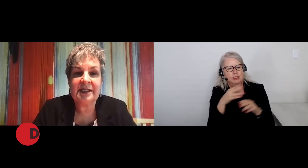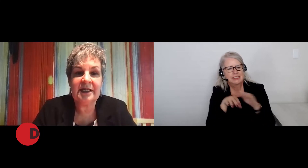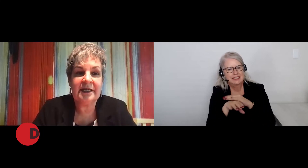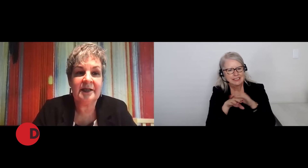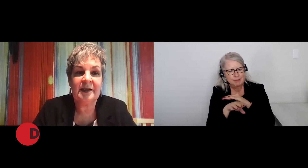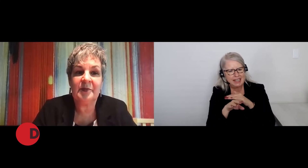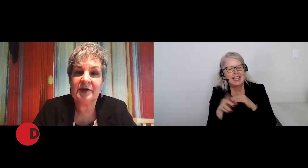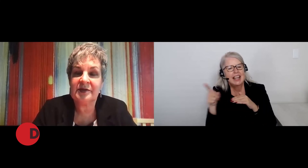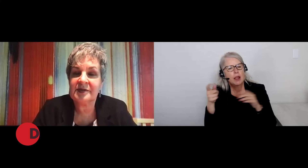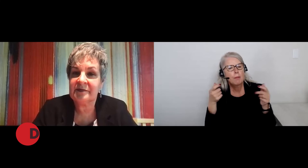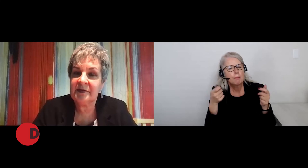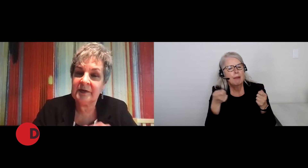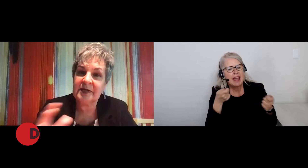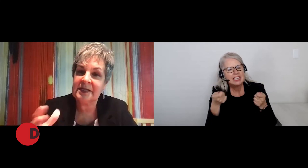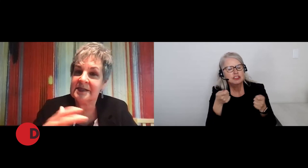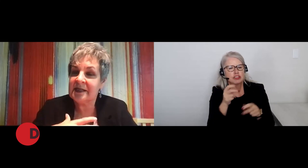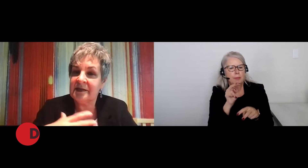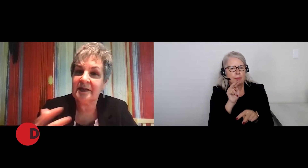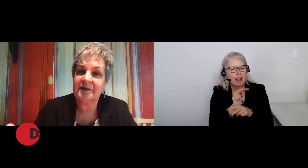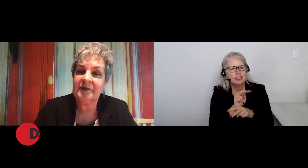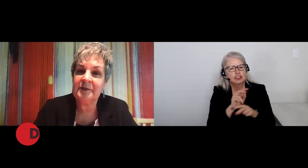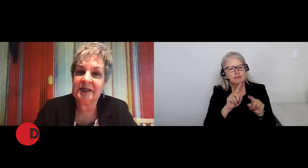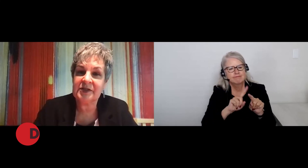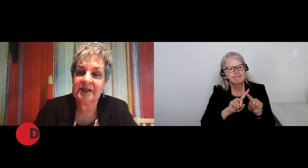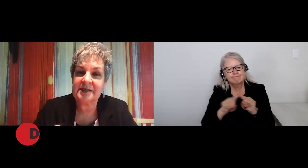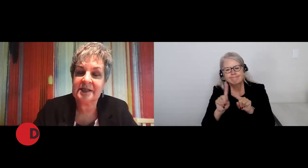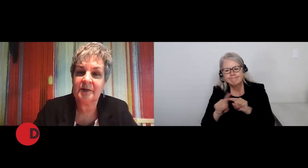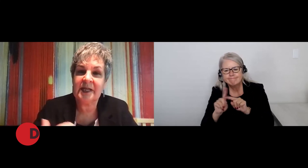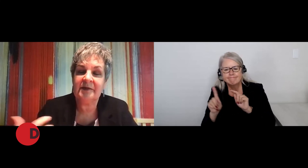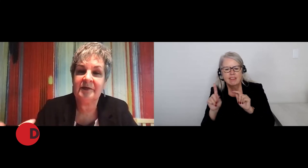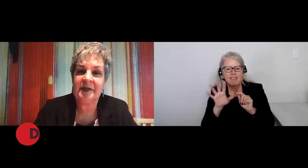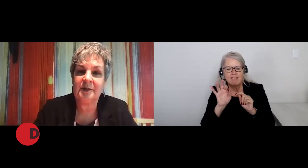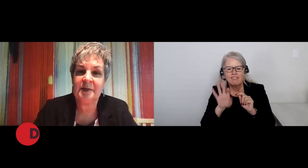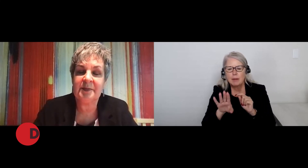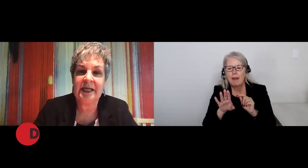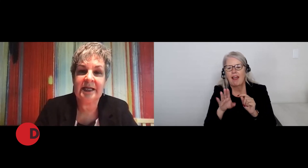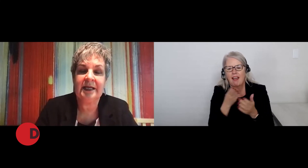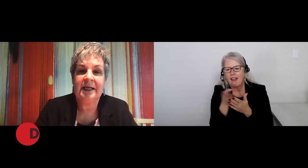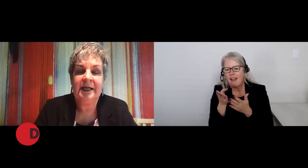accessibility, managing and monitoring different feedback